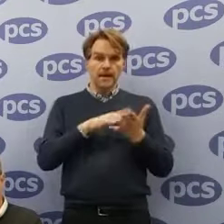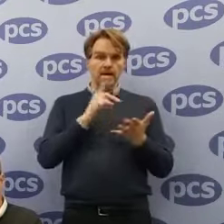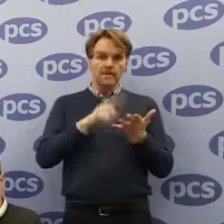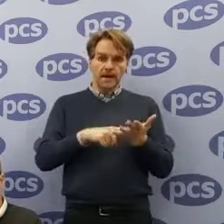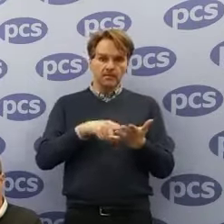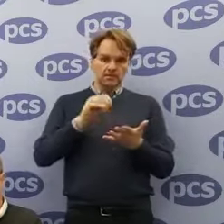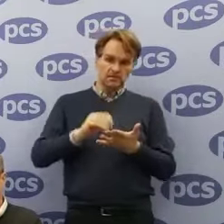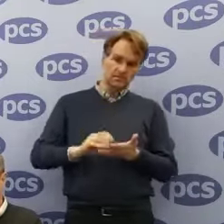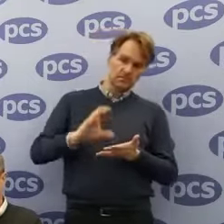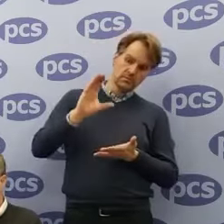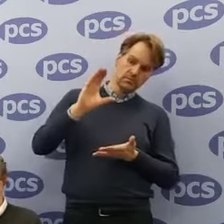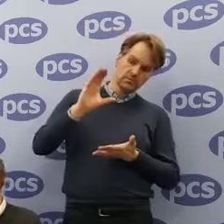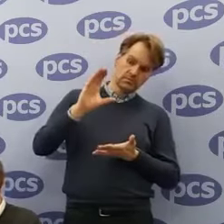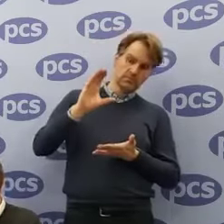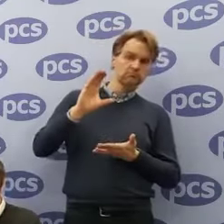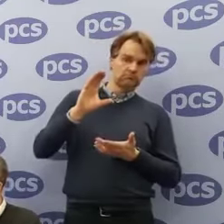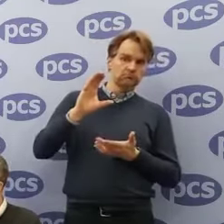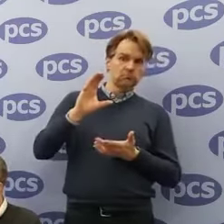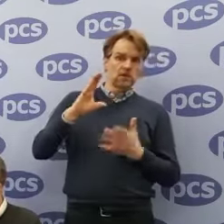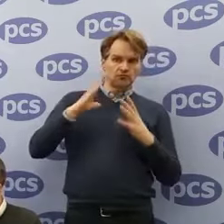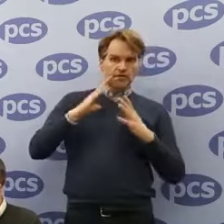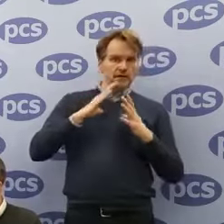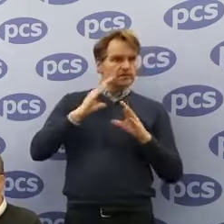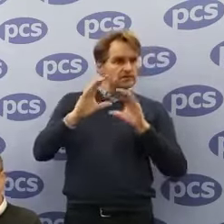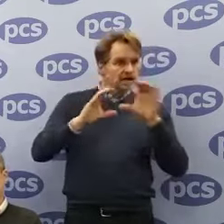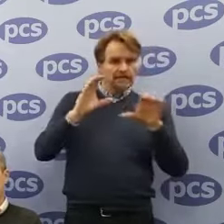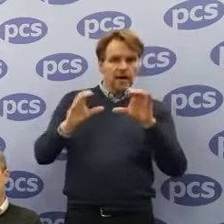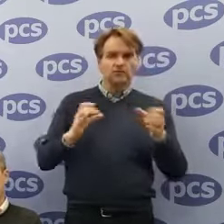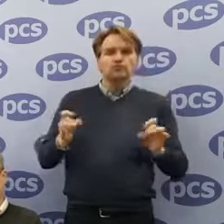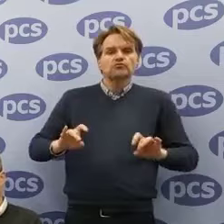million pounds ready to pay out in strike pay to members who take action,